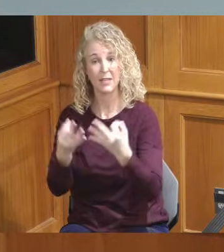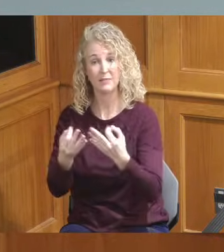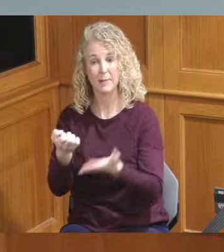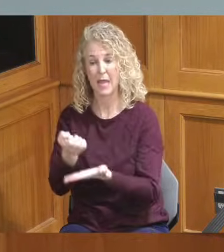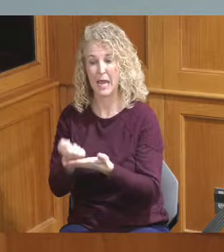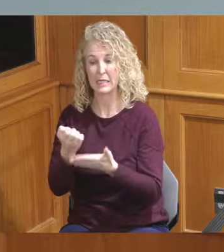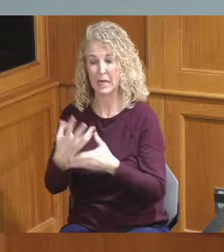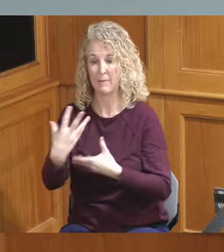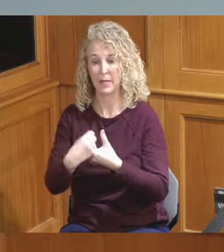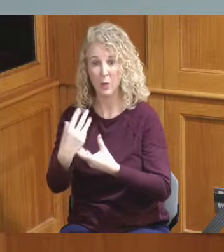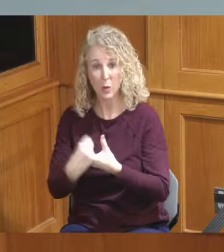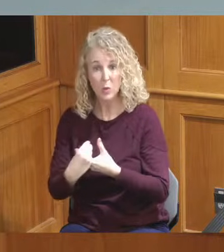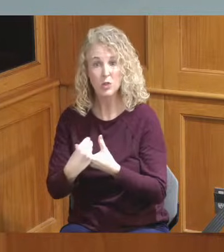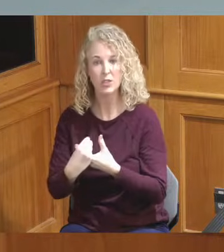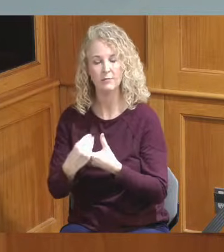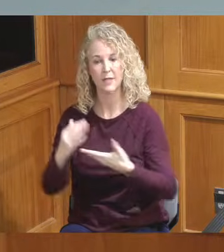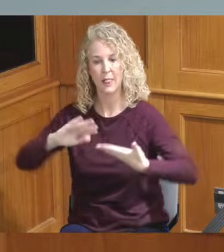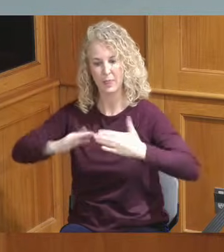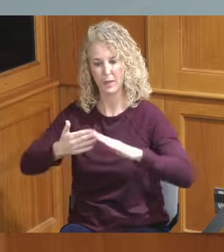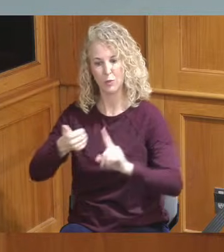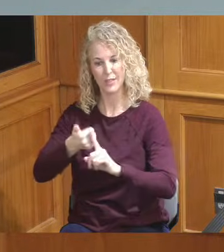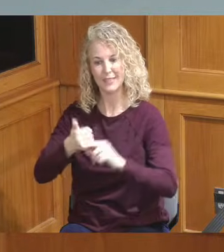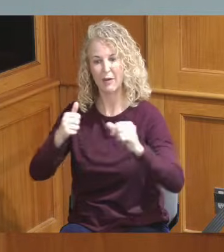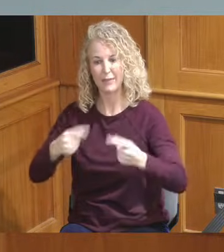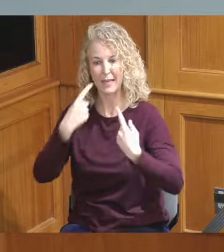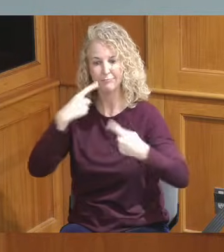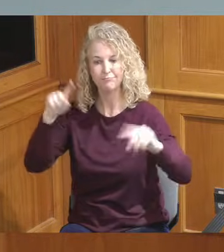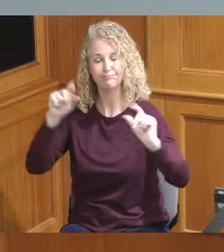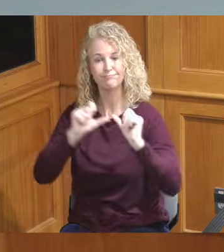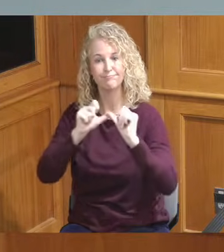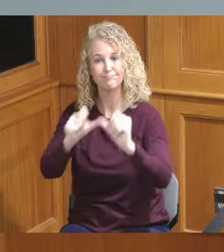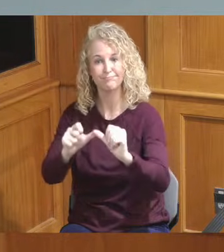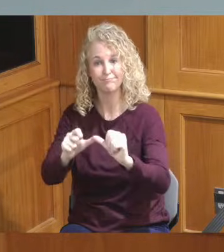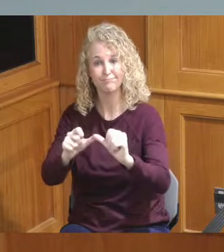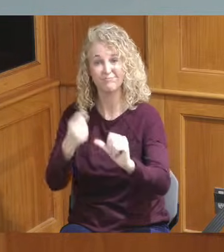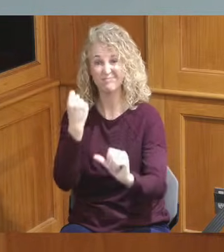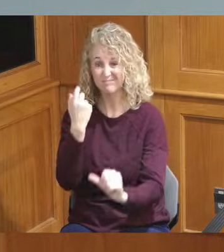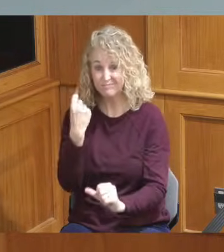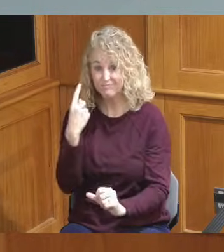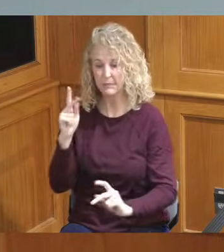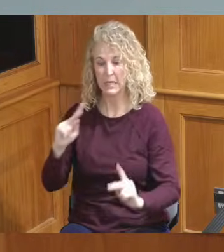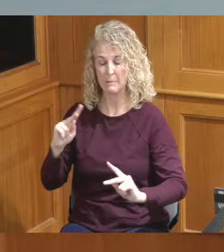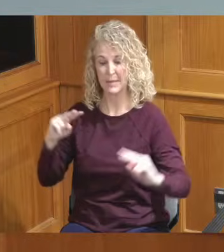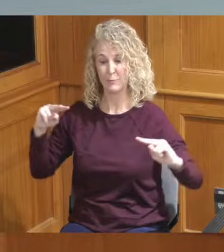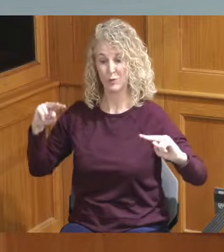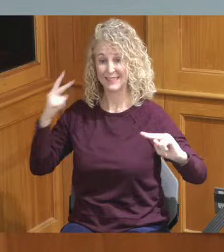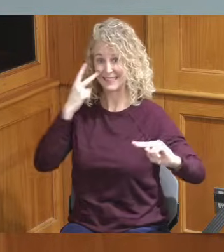and build sustainable communities. And whereas a nationally respected industry expert,